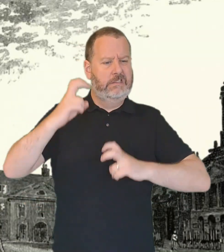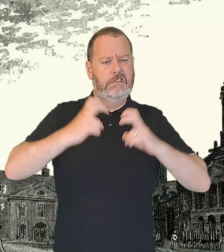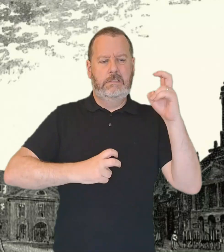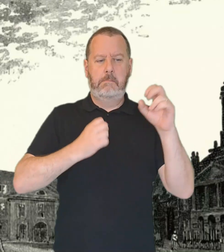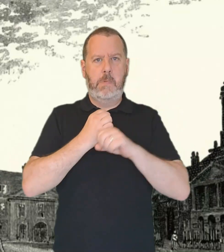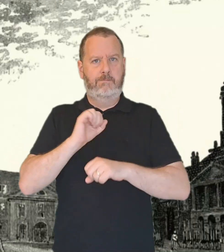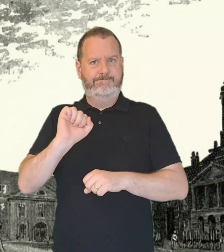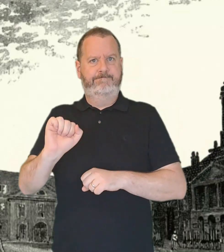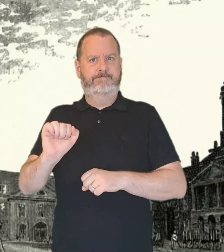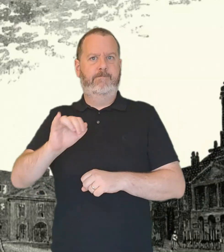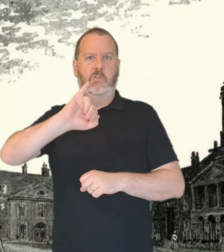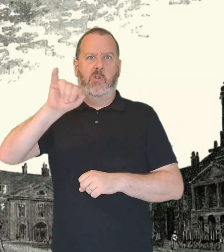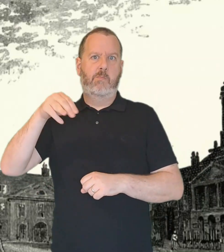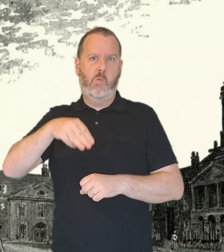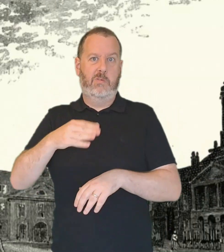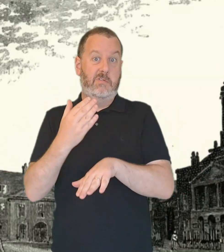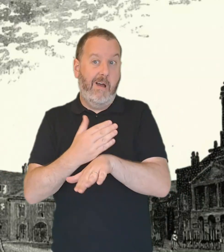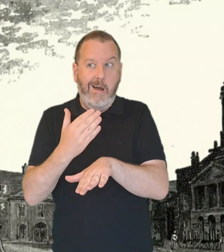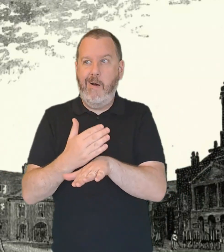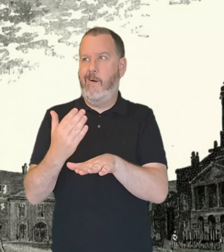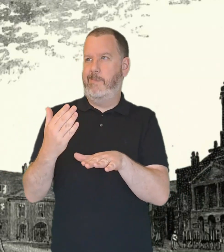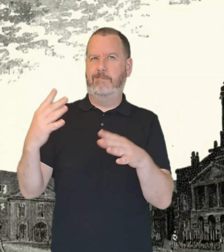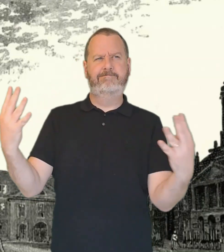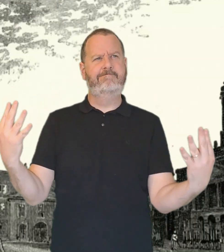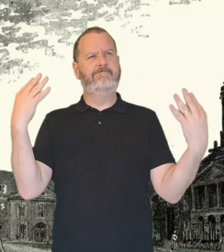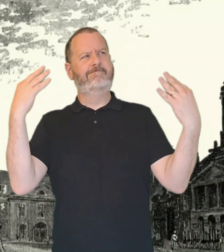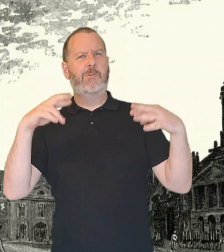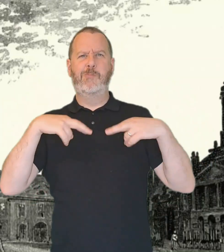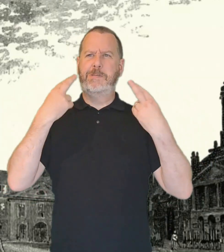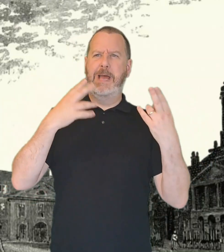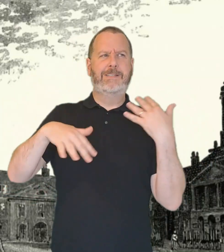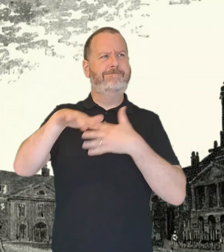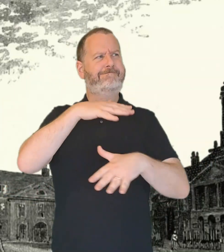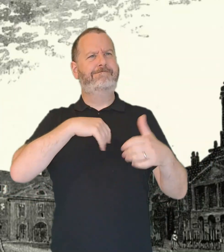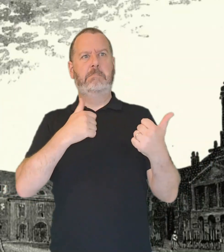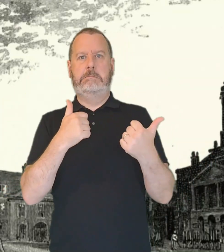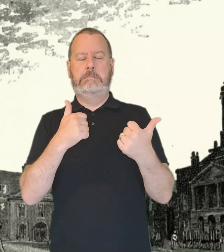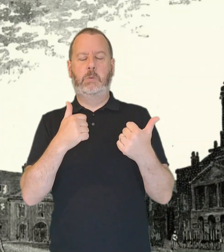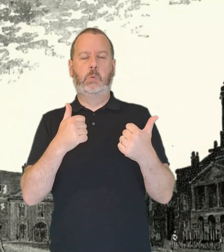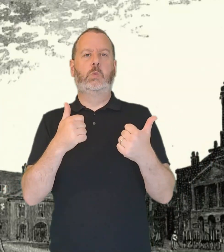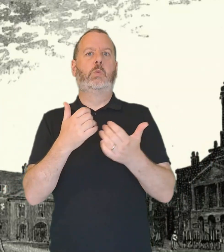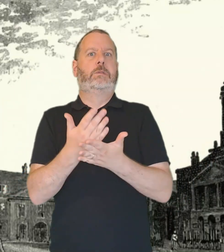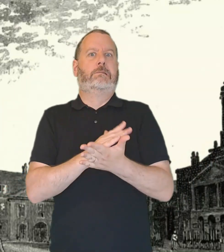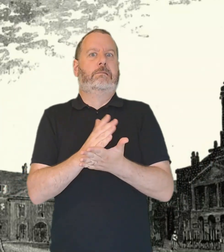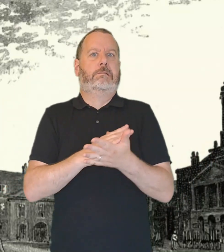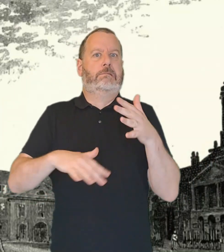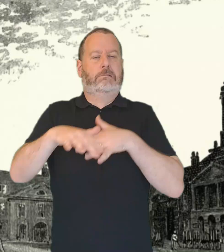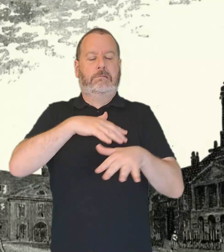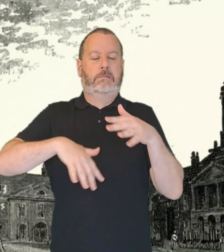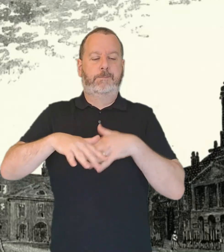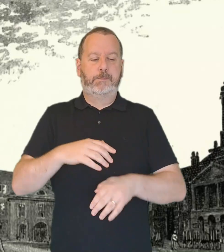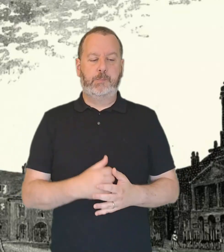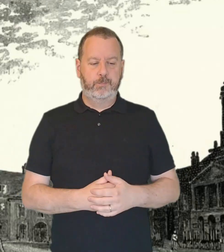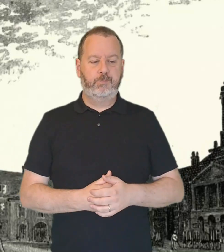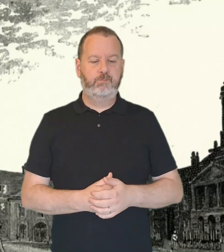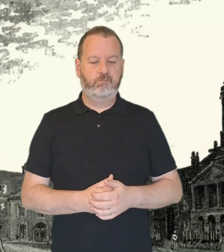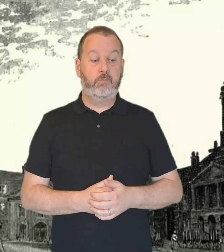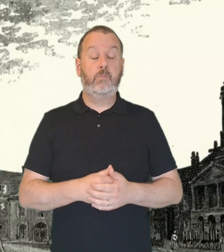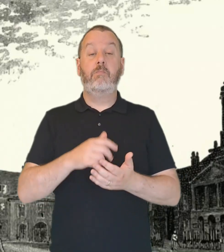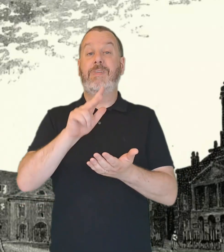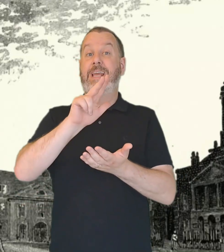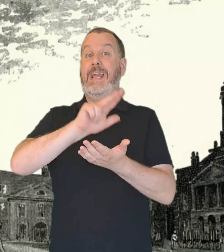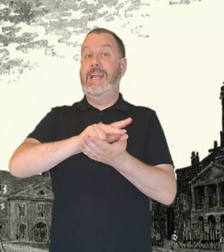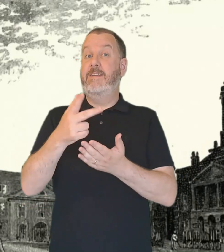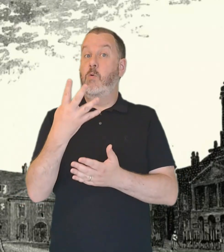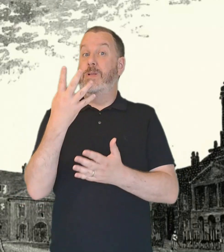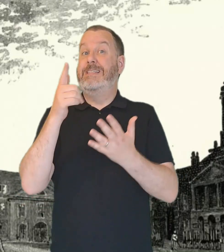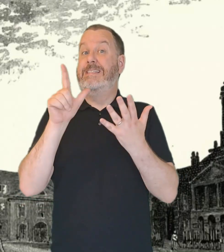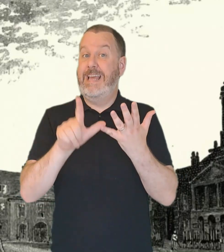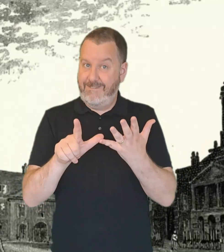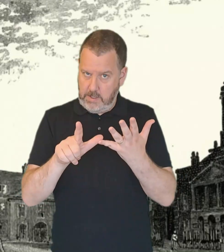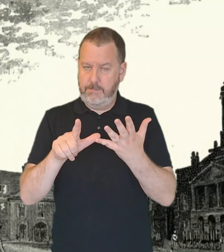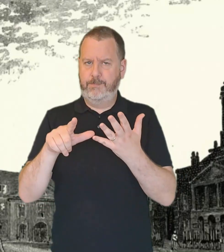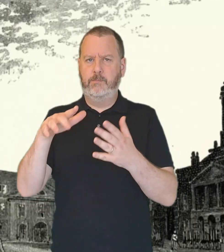status that John Moore had earned over the years.